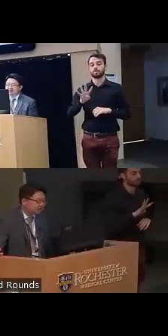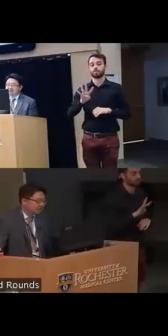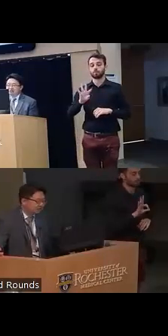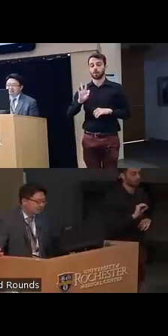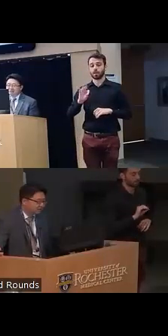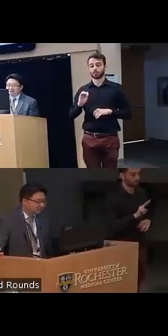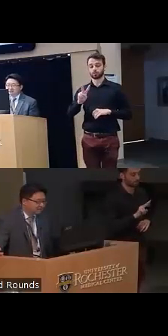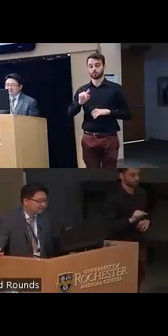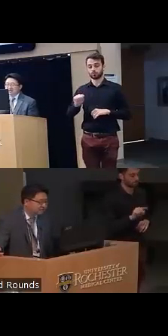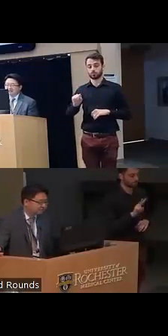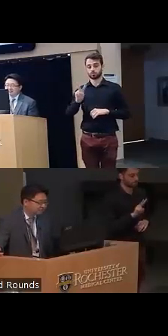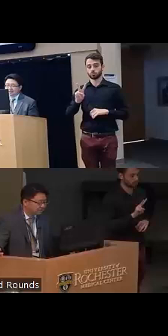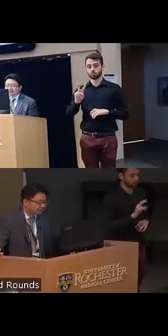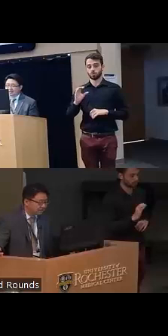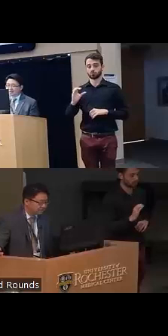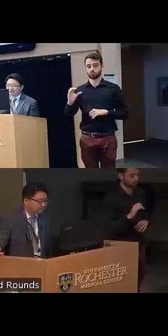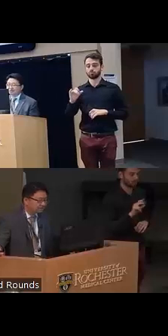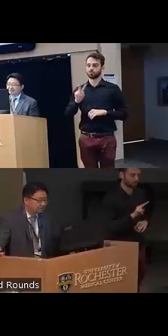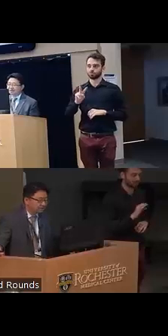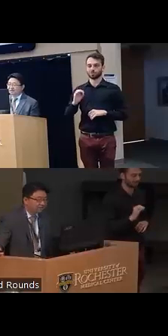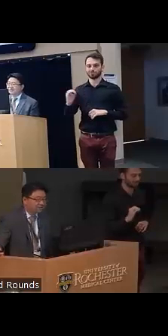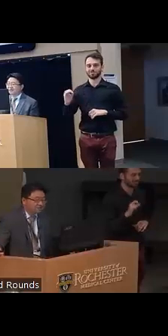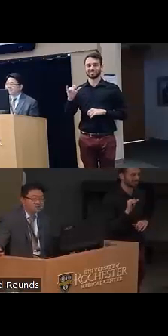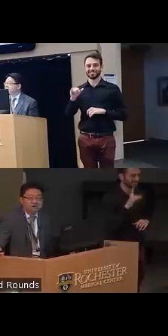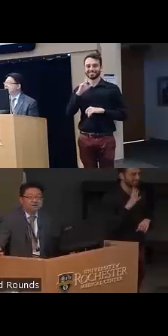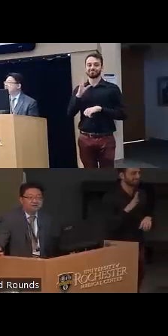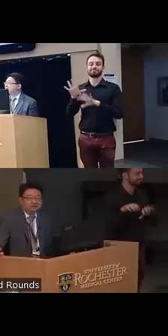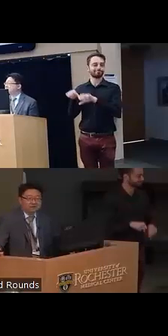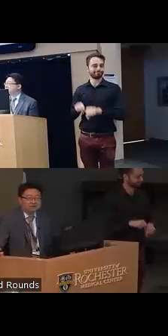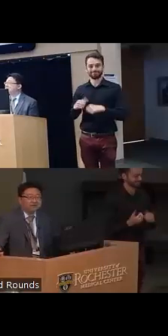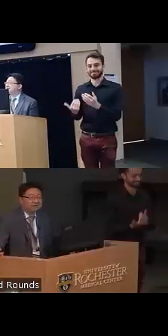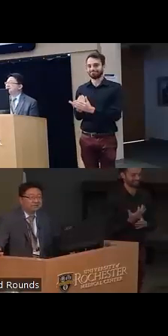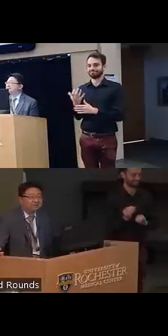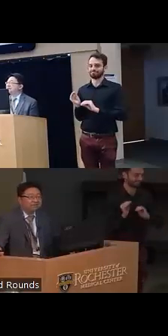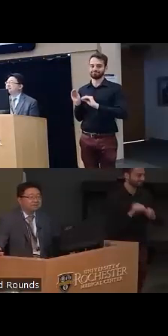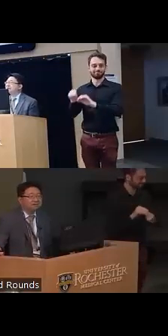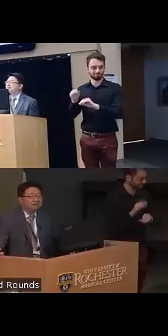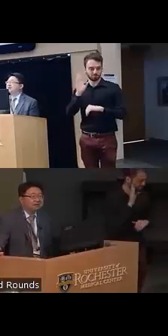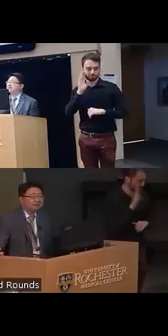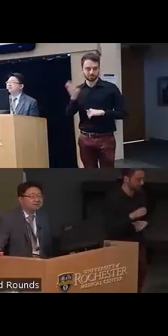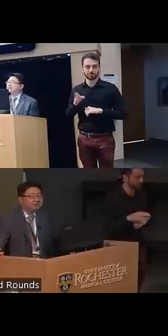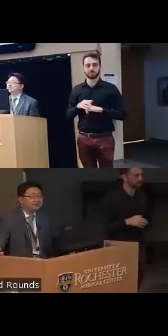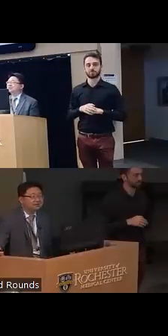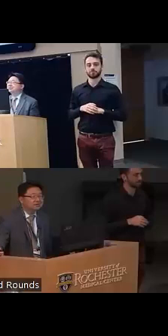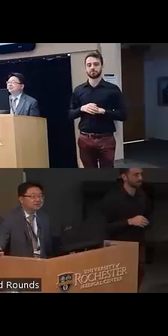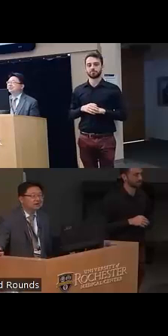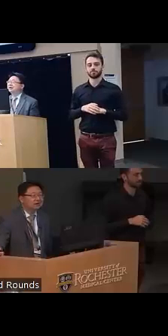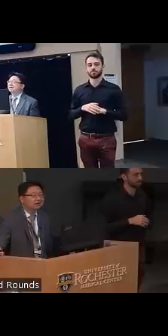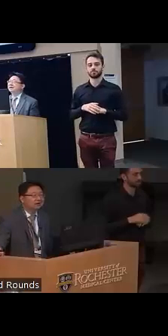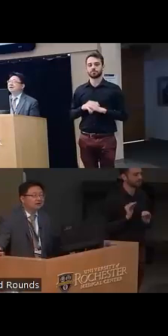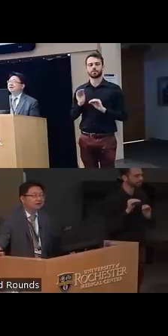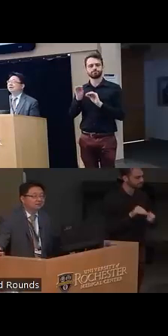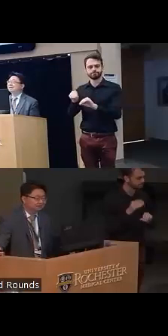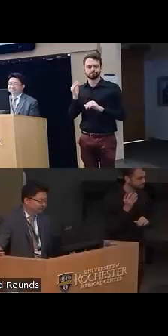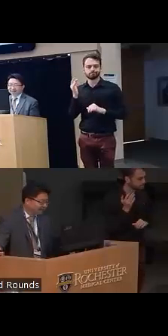over the next year now you know it comes along with the idea of we really wanna also uh you